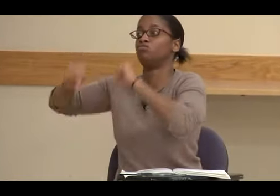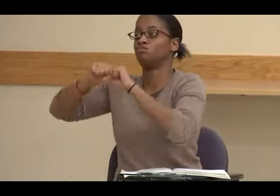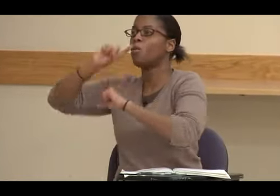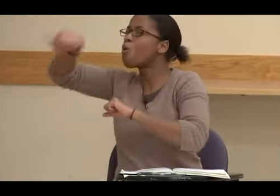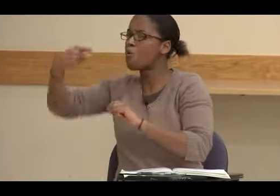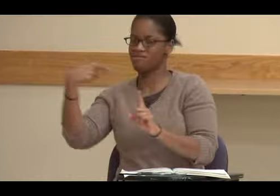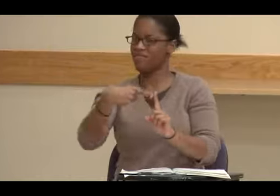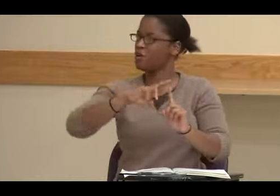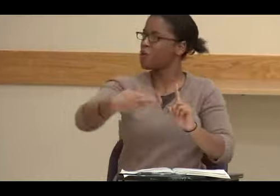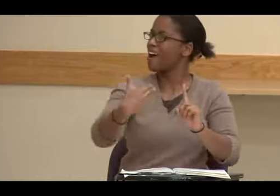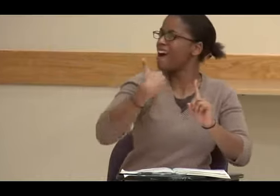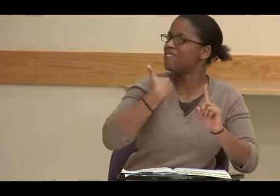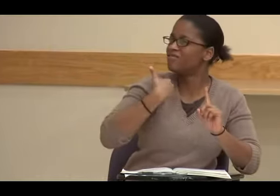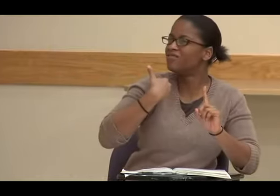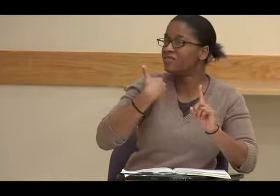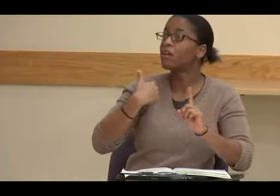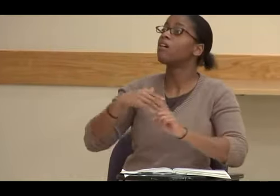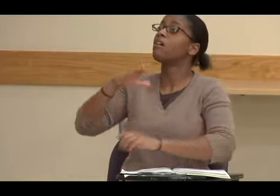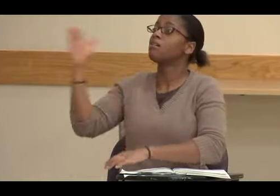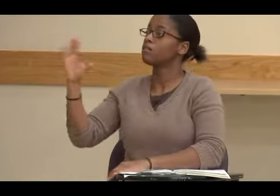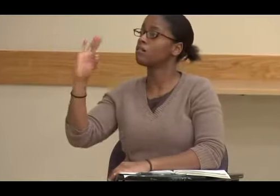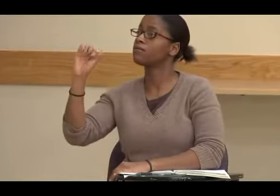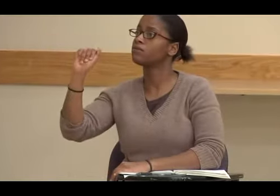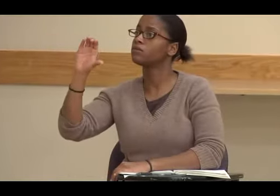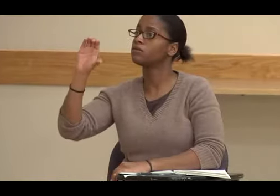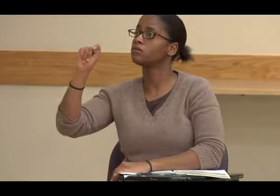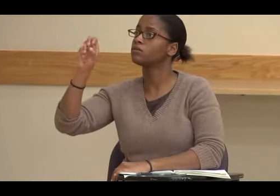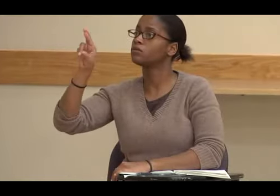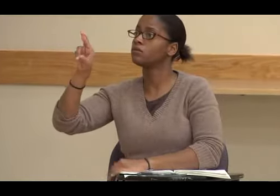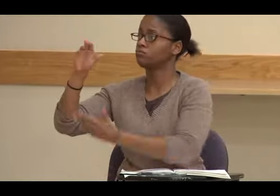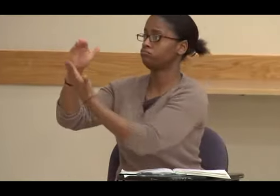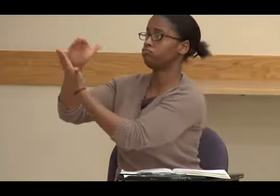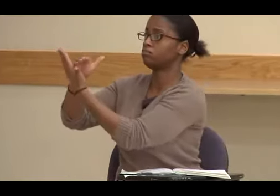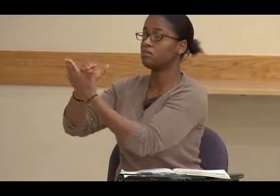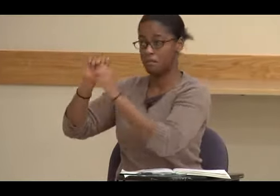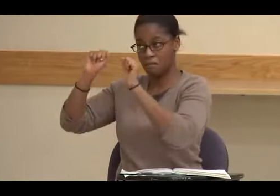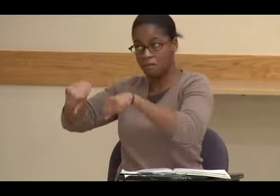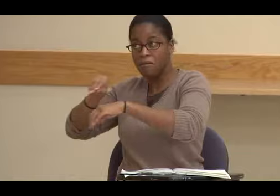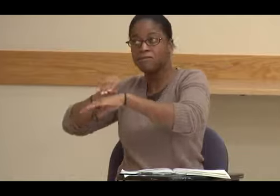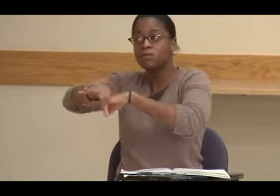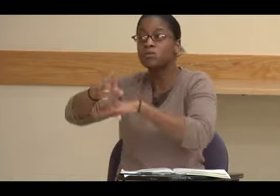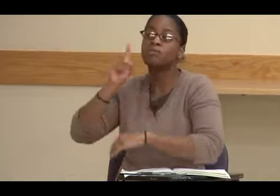scientific data about hearing people with that disease. Also, those other factors we listed can affect deaf people;